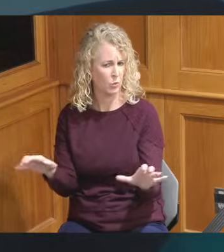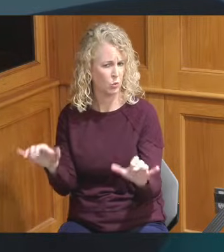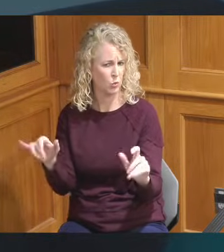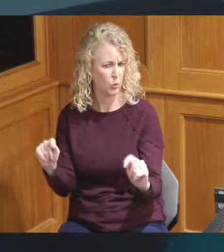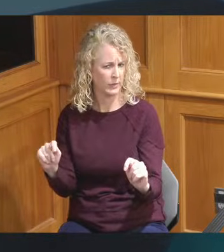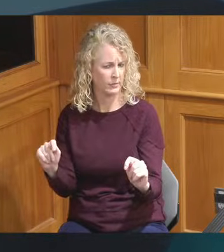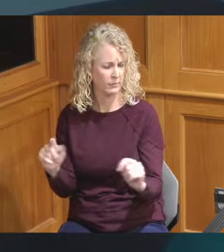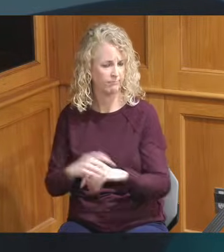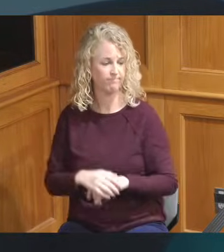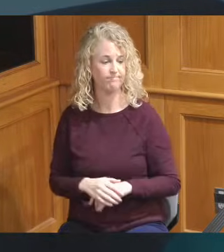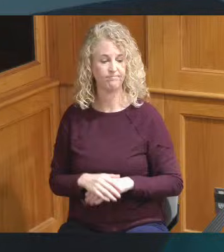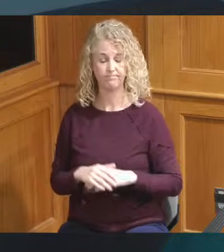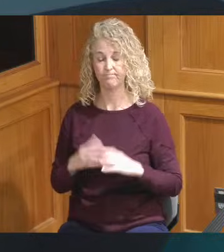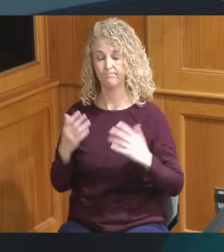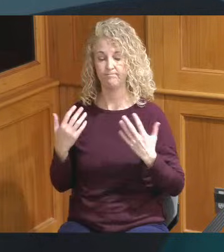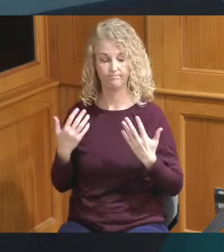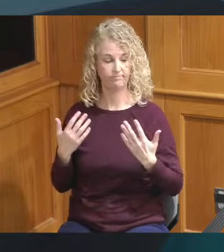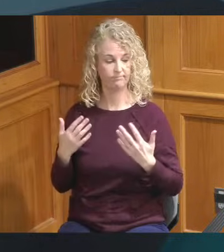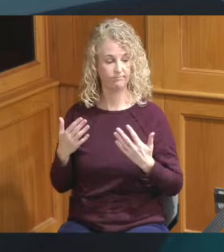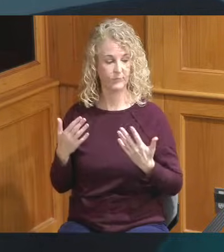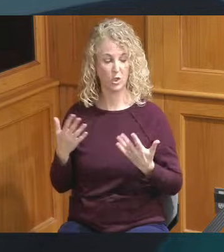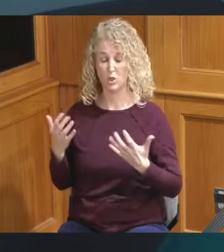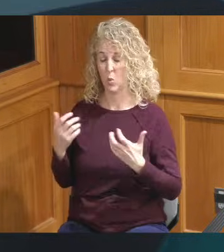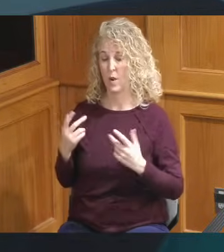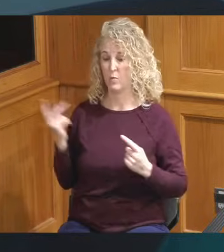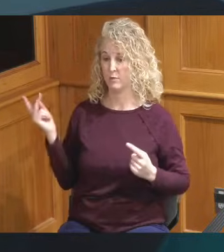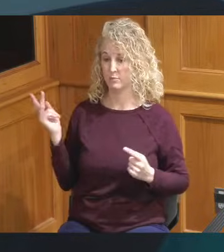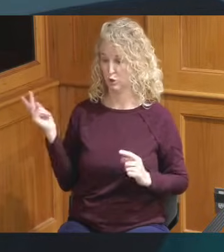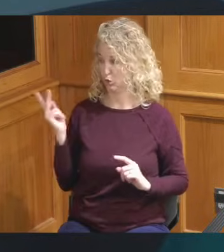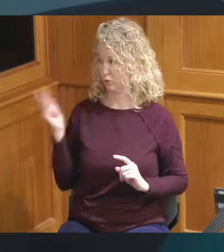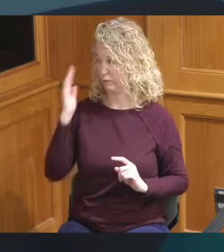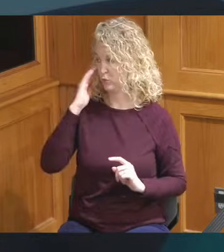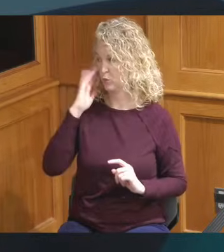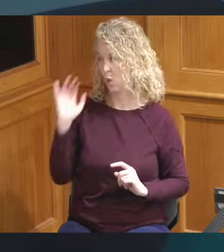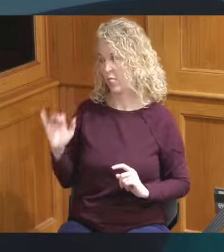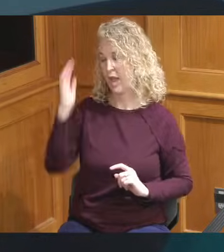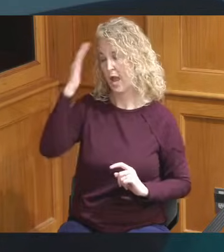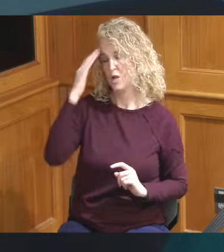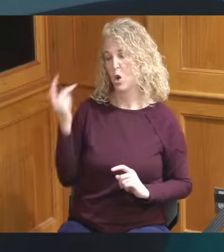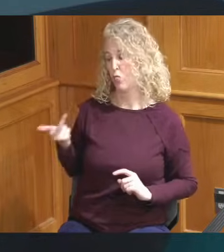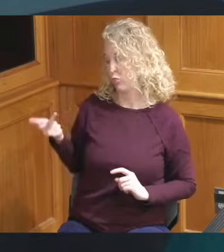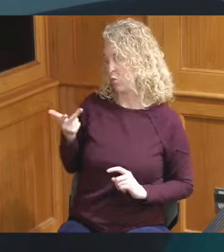and so I just wanted my colleagues to know that because I know we can't talk to each other. So I